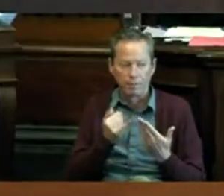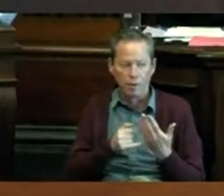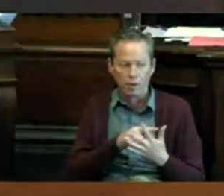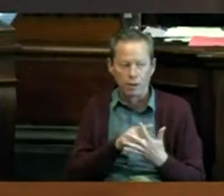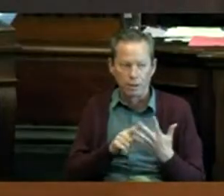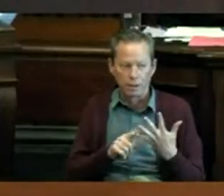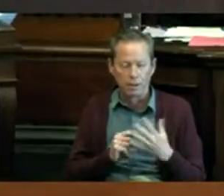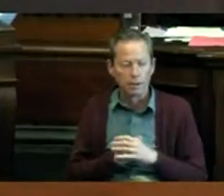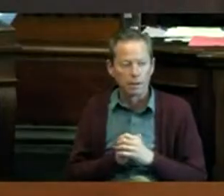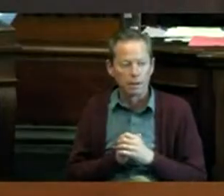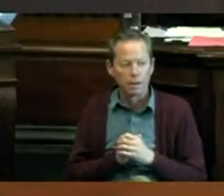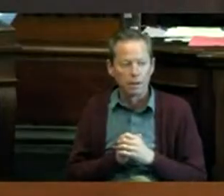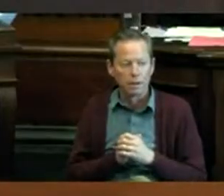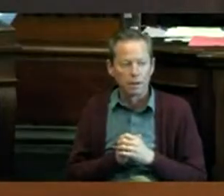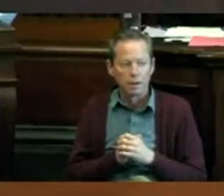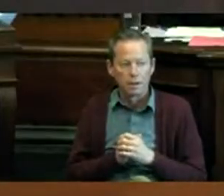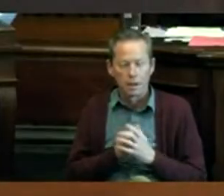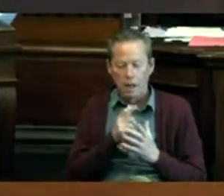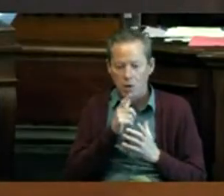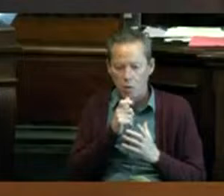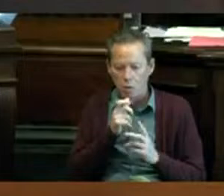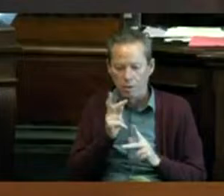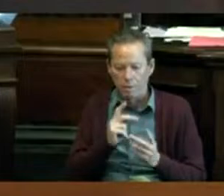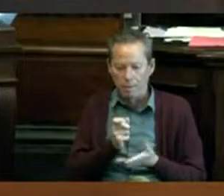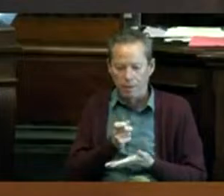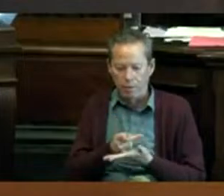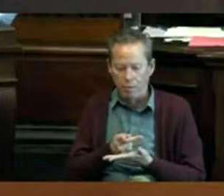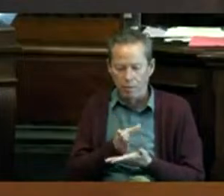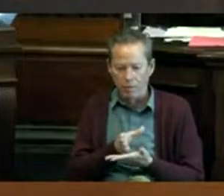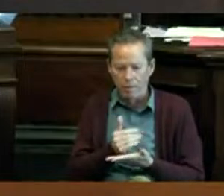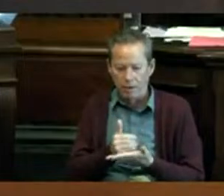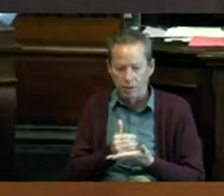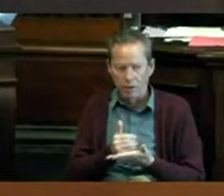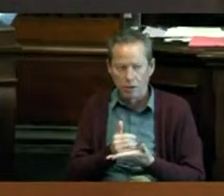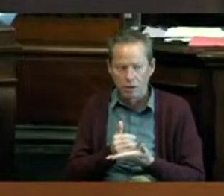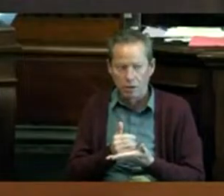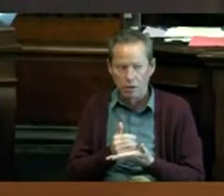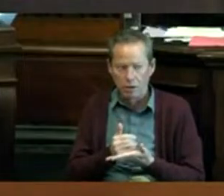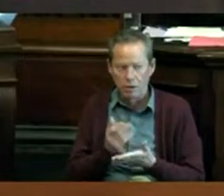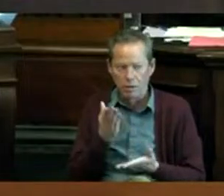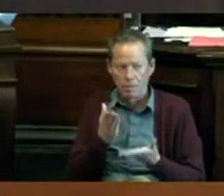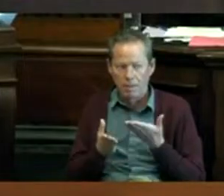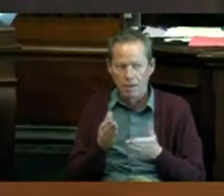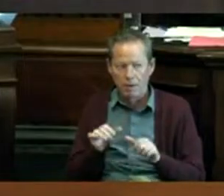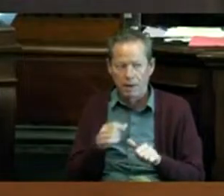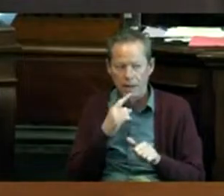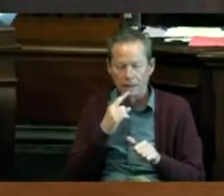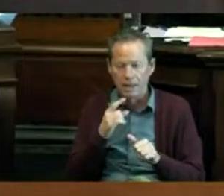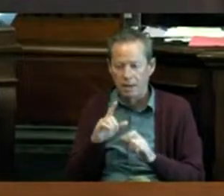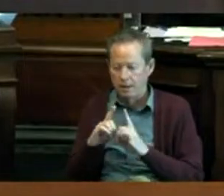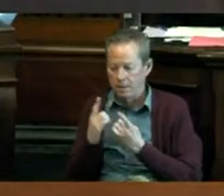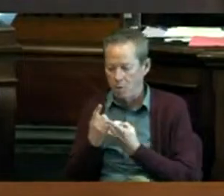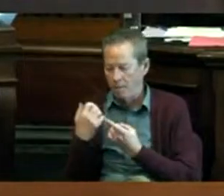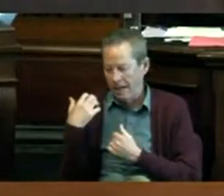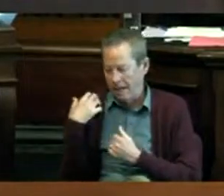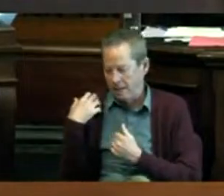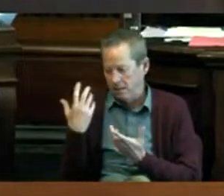start exploring their requirements and who would be